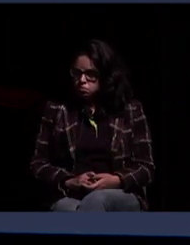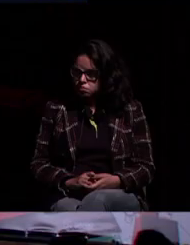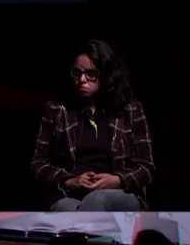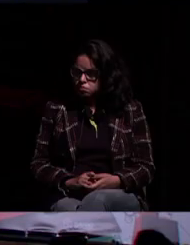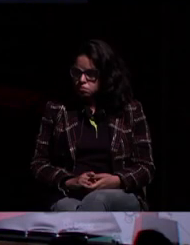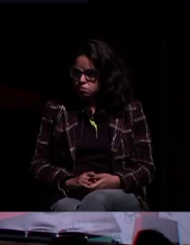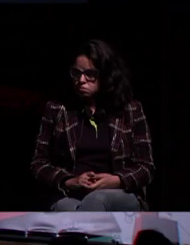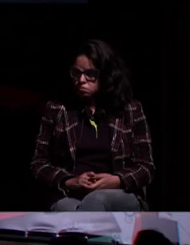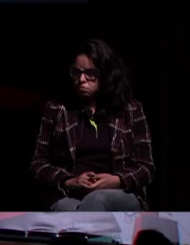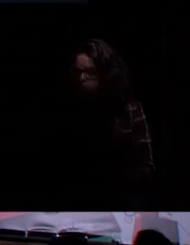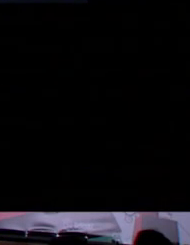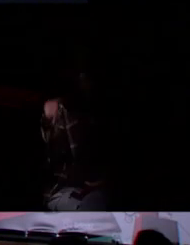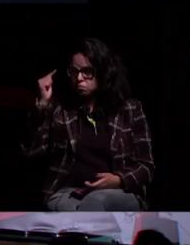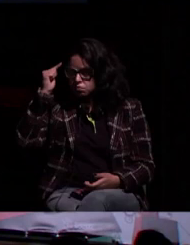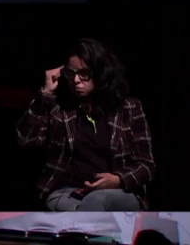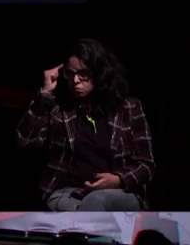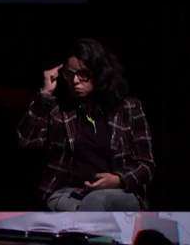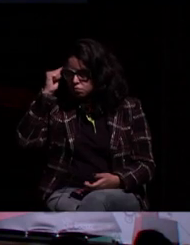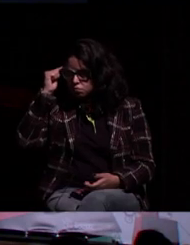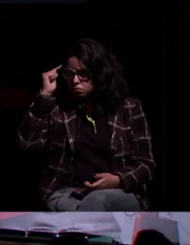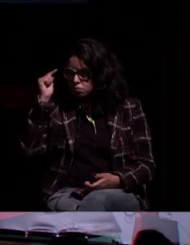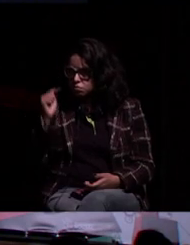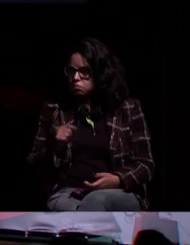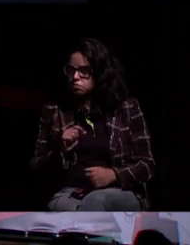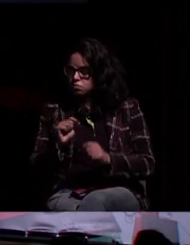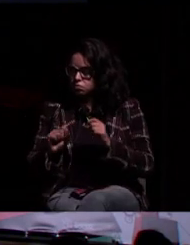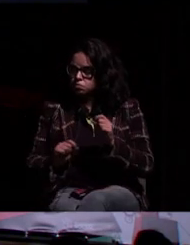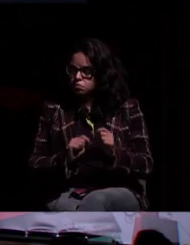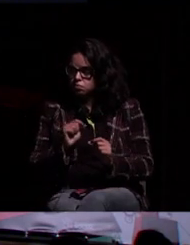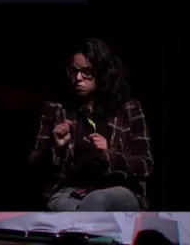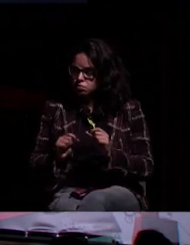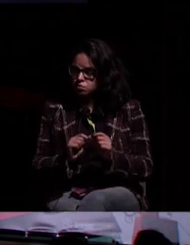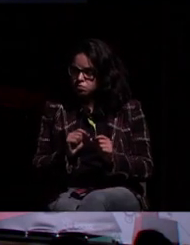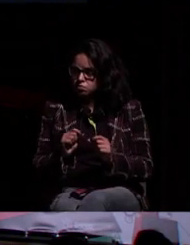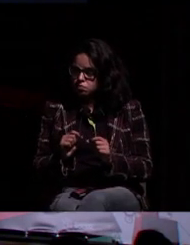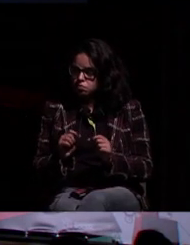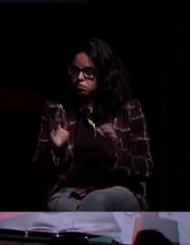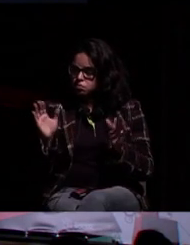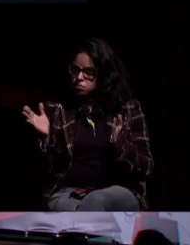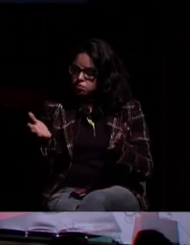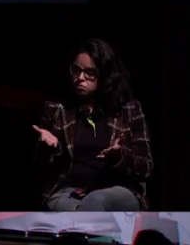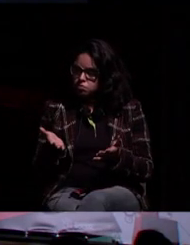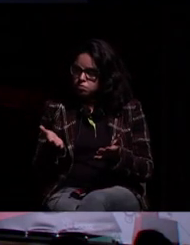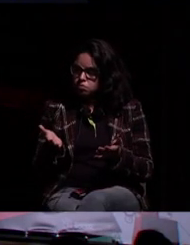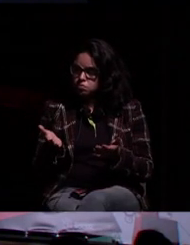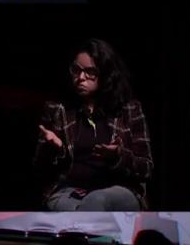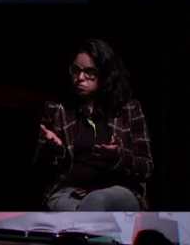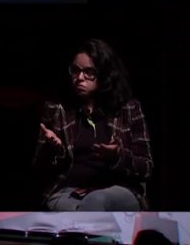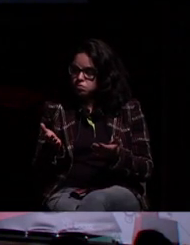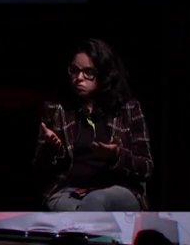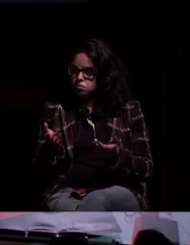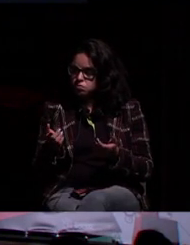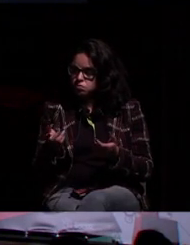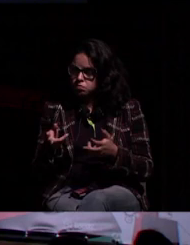When one thinks about it, we are talking about